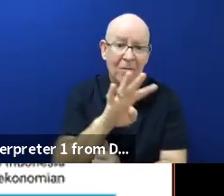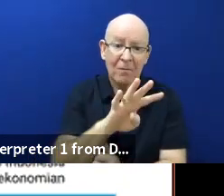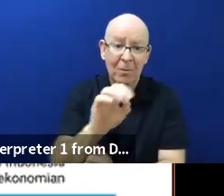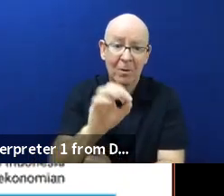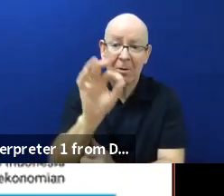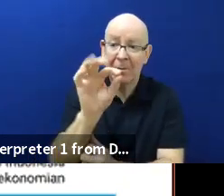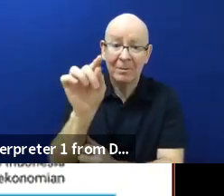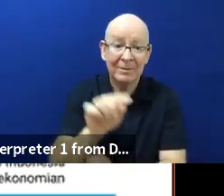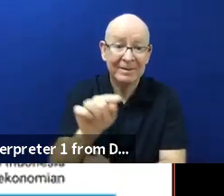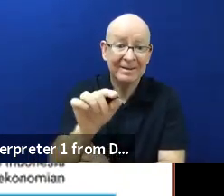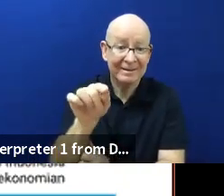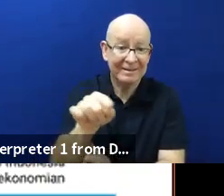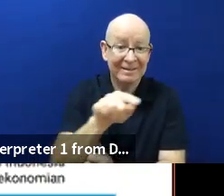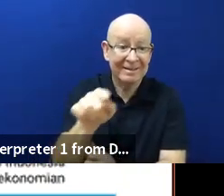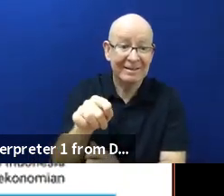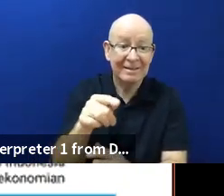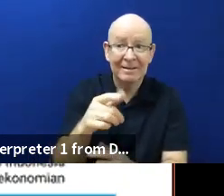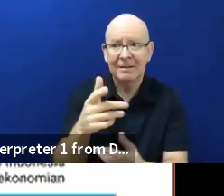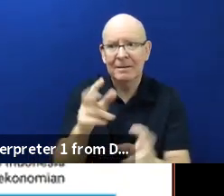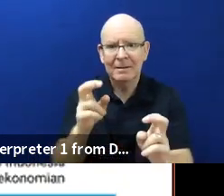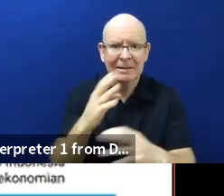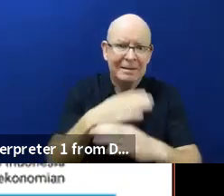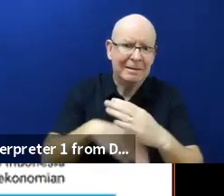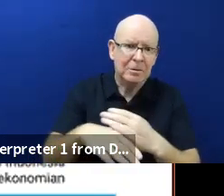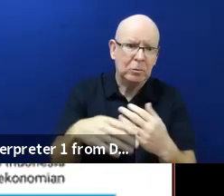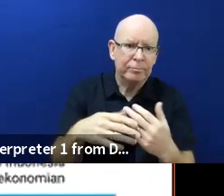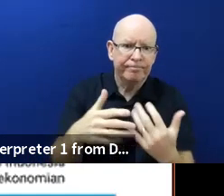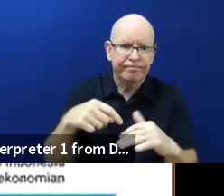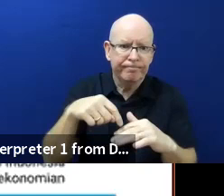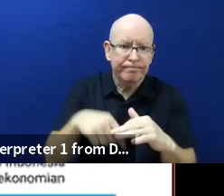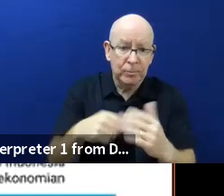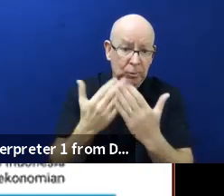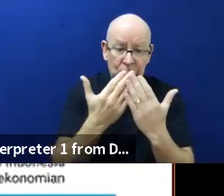and gaps in economic participation, we were after what kinds of concessions would be the